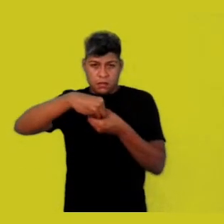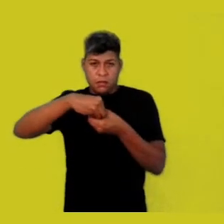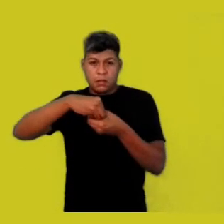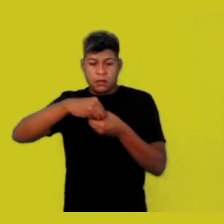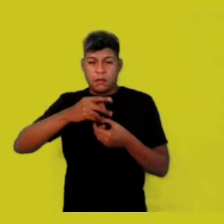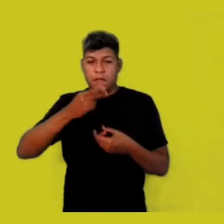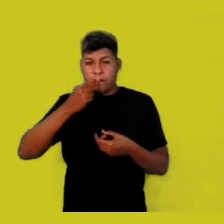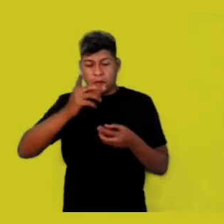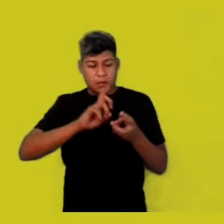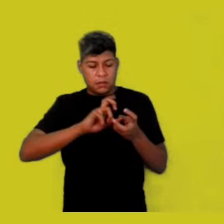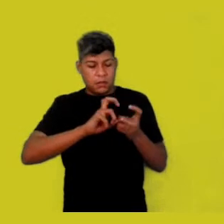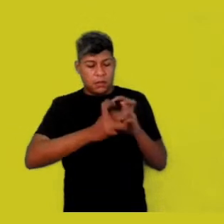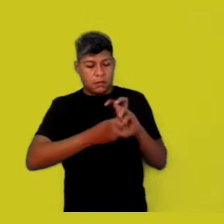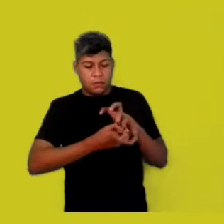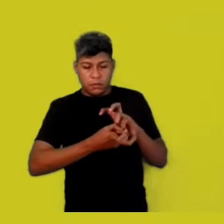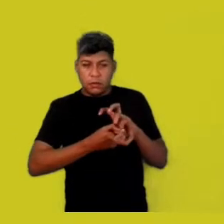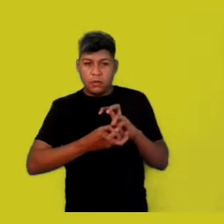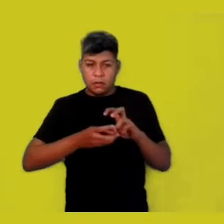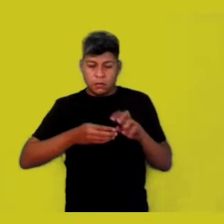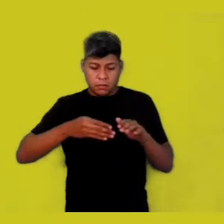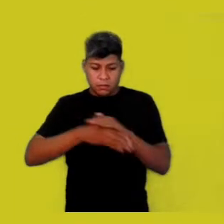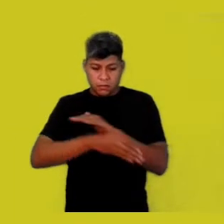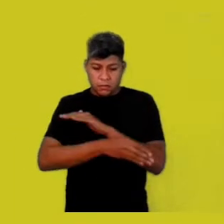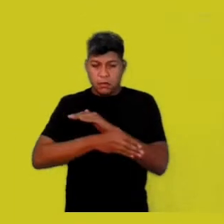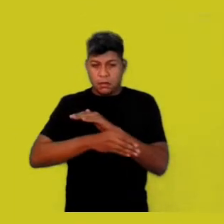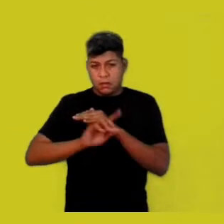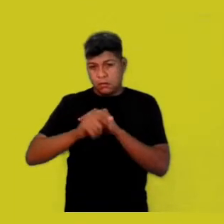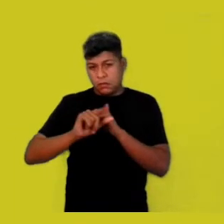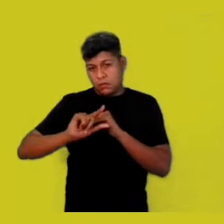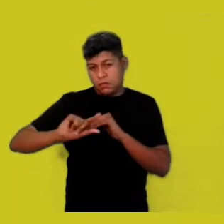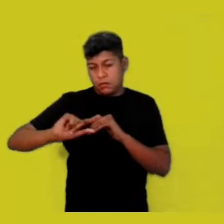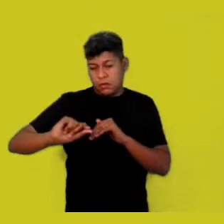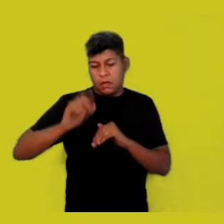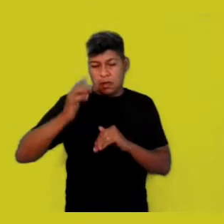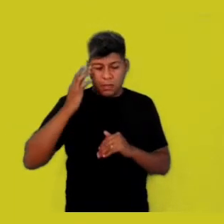entering while leaving and leaving while entering, which is extraordinary,